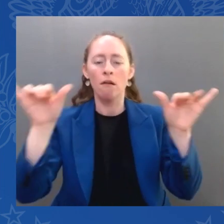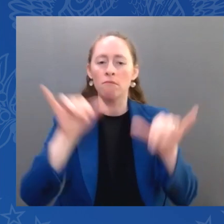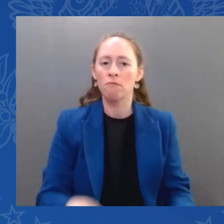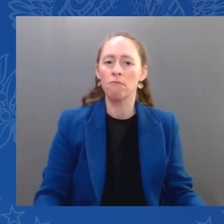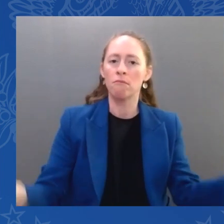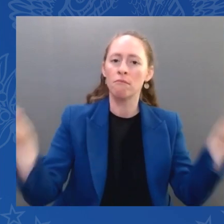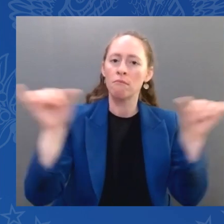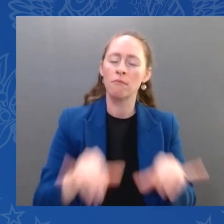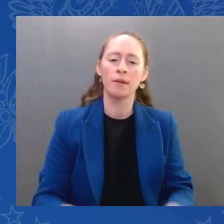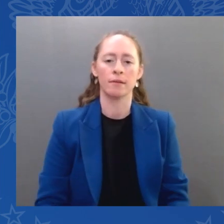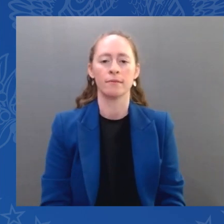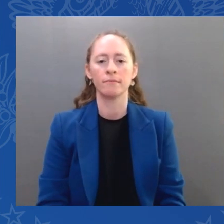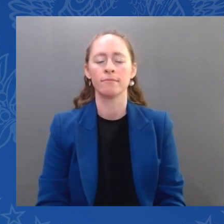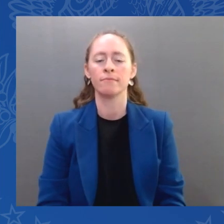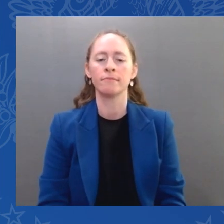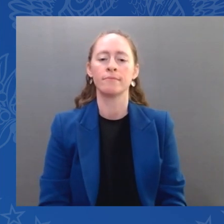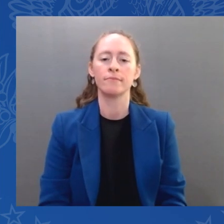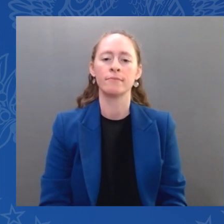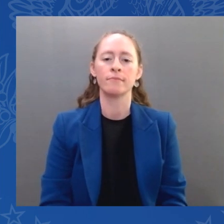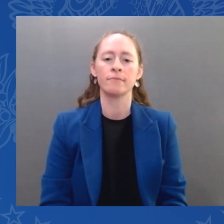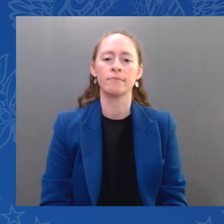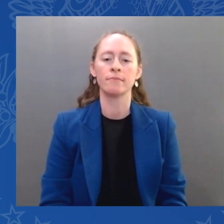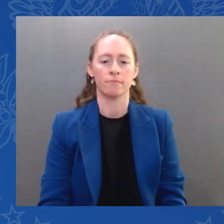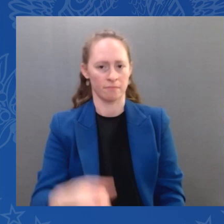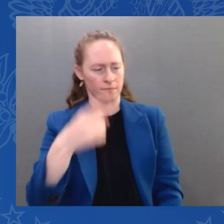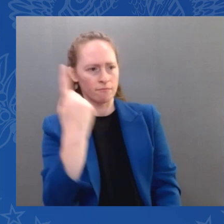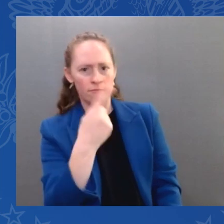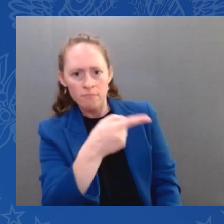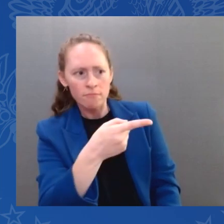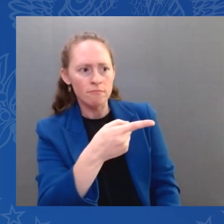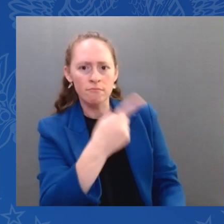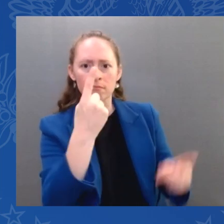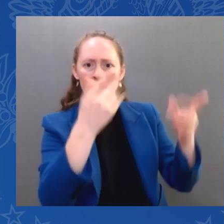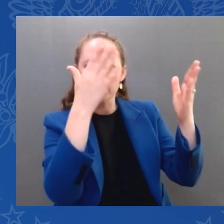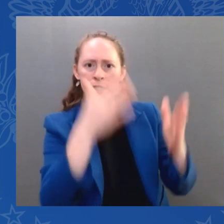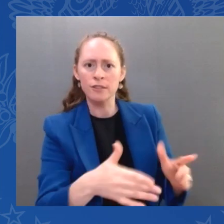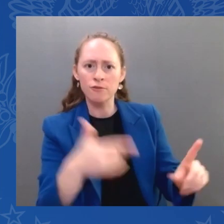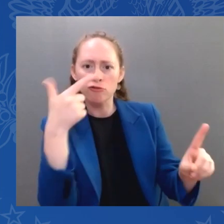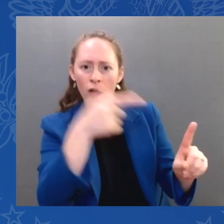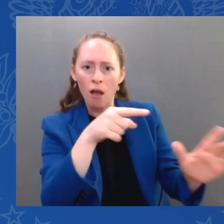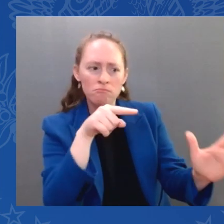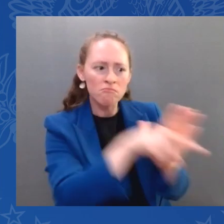who was sitting near his father's coffin, was asking, quote, "Why is Daddy in that scary box?